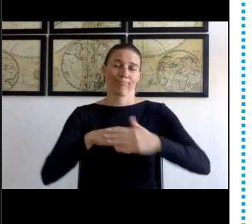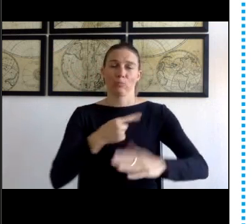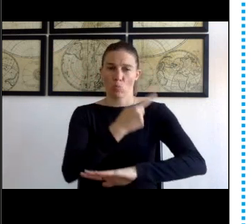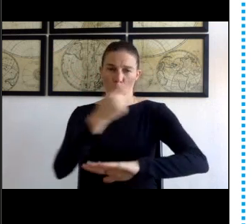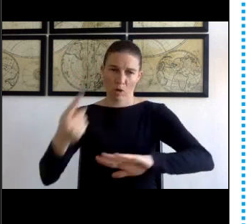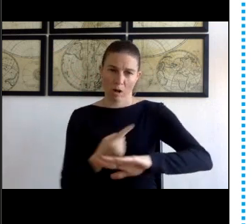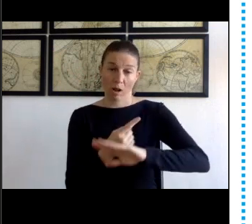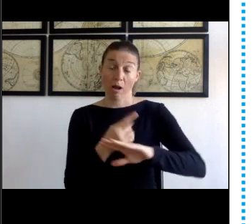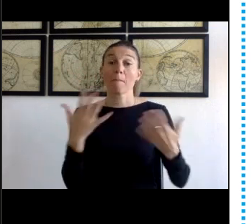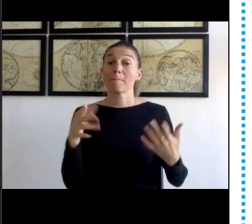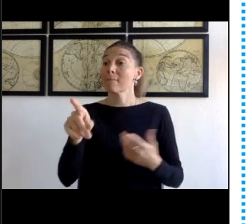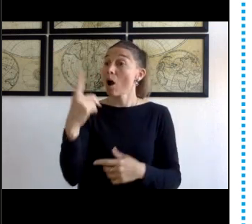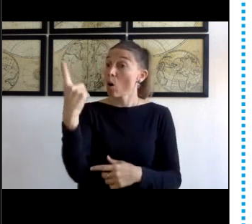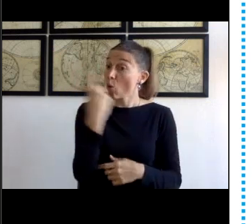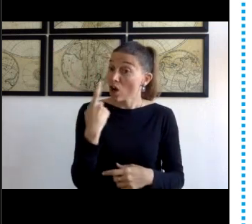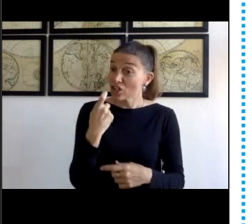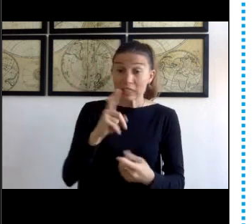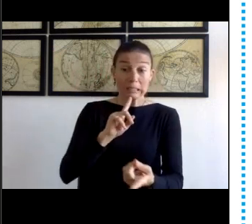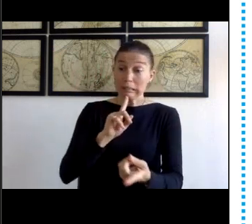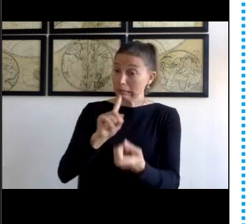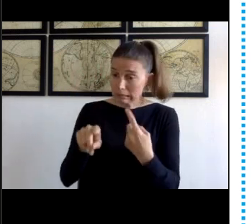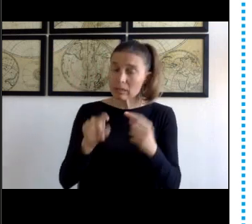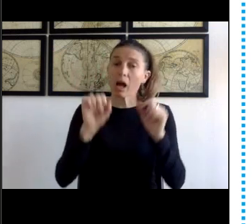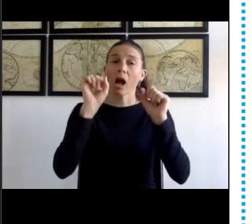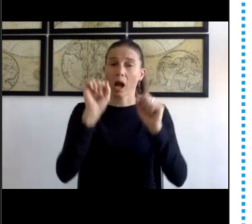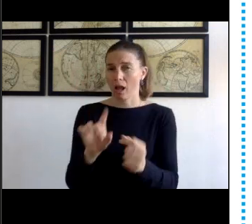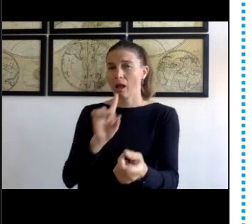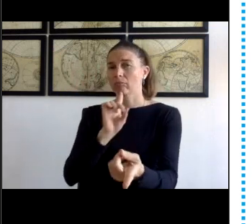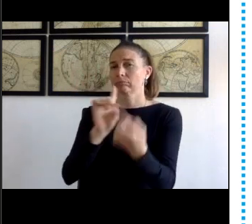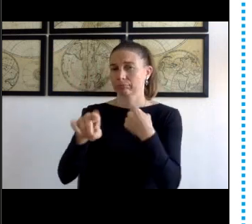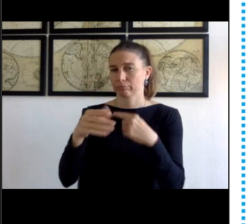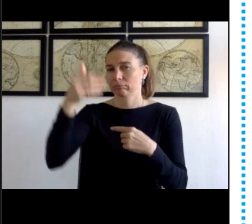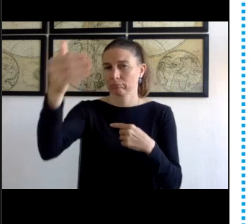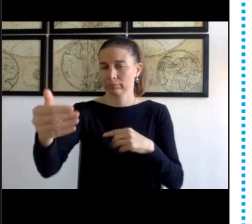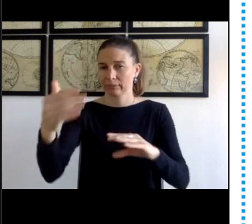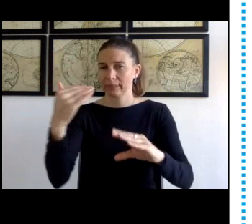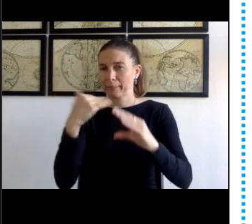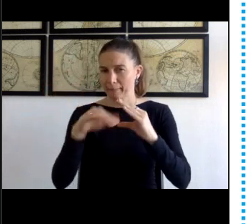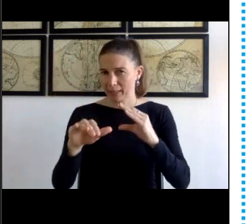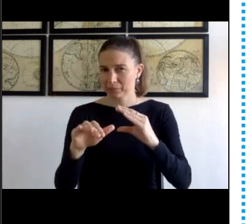and we'll answer your questions afterwards. Next slide, please.